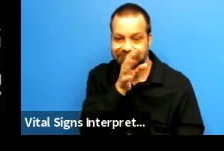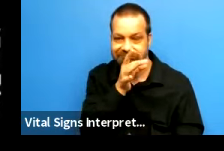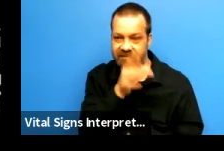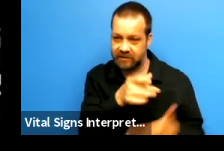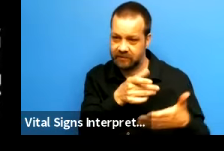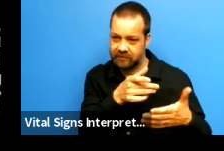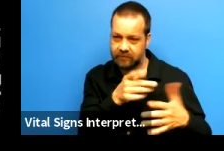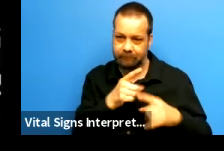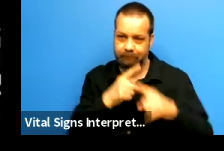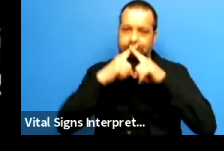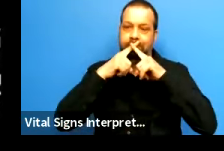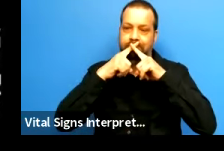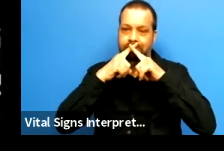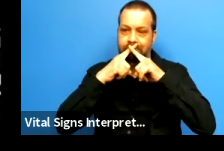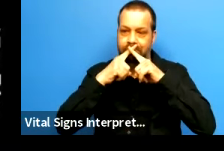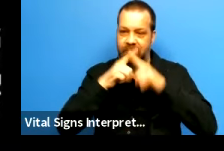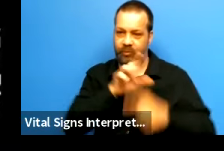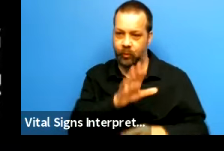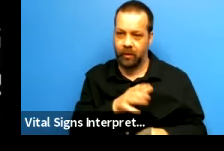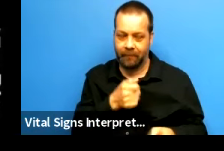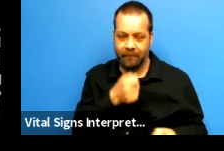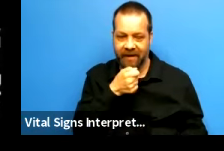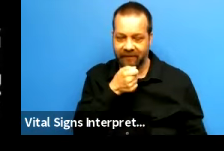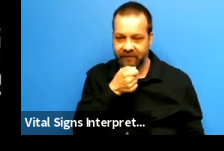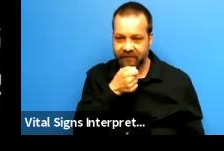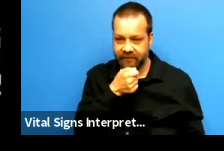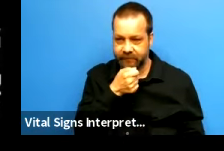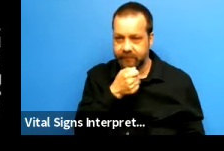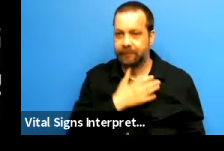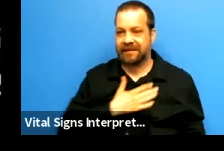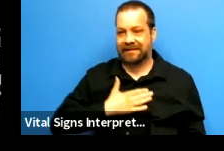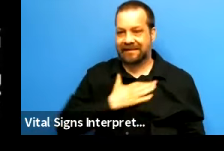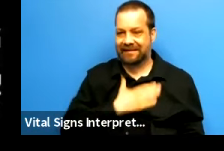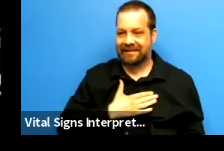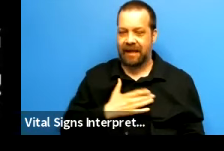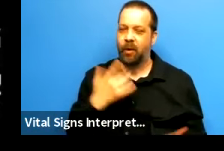The host will help you out with that. If you mute yourself, that enables everyone